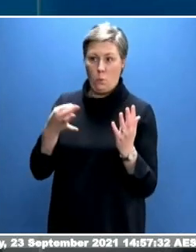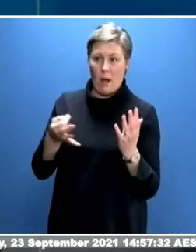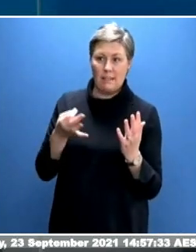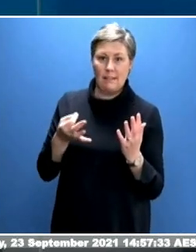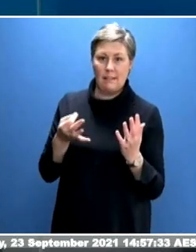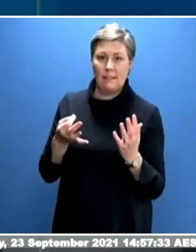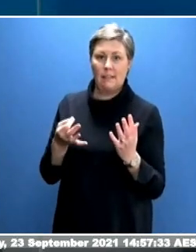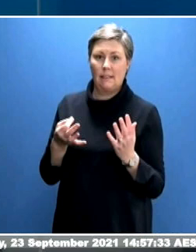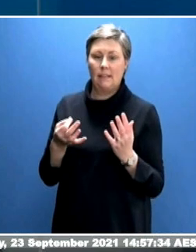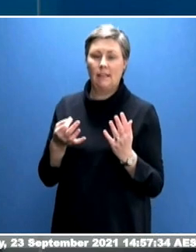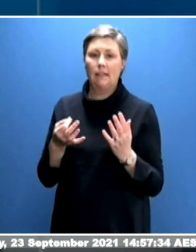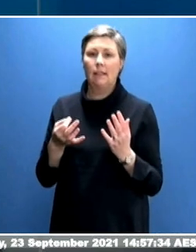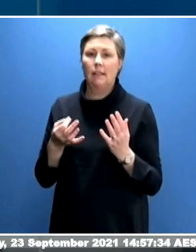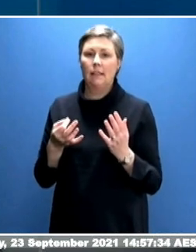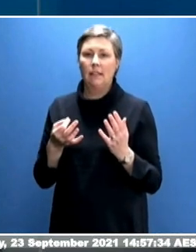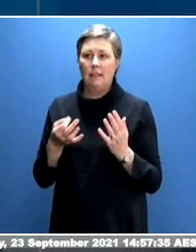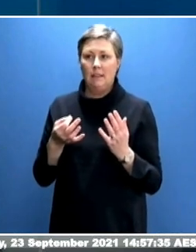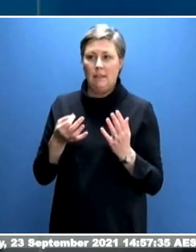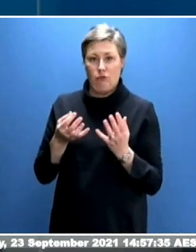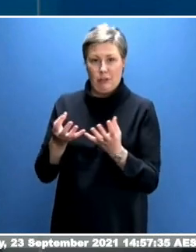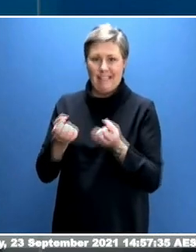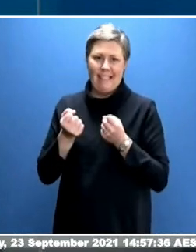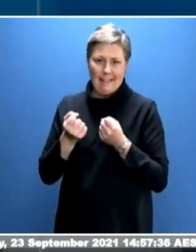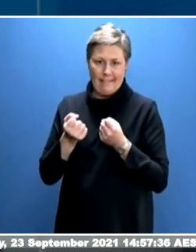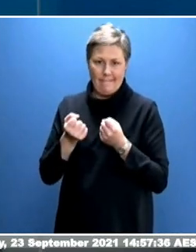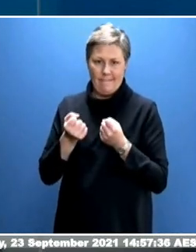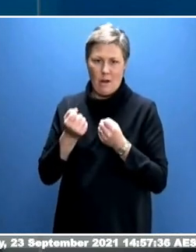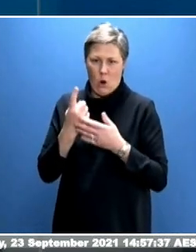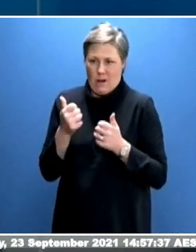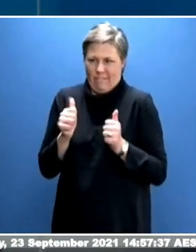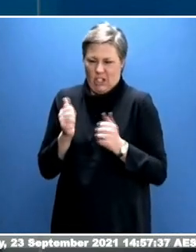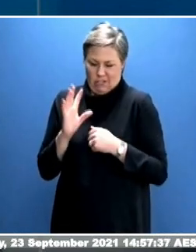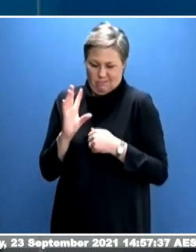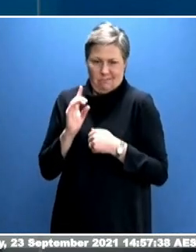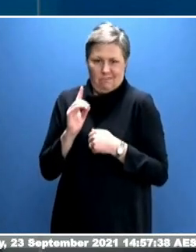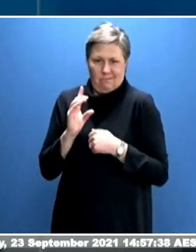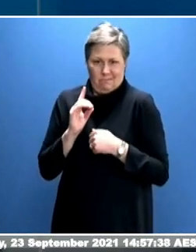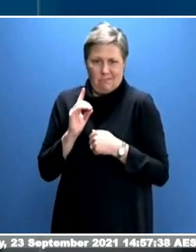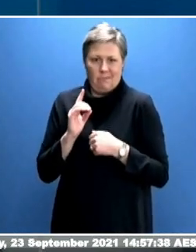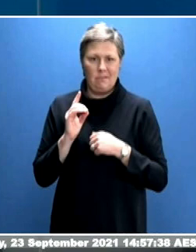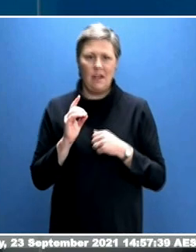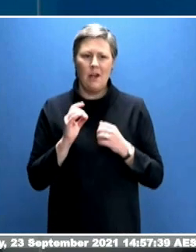has just been finalised in the last weeks. So with all of those factors in mind and also understanding that we absolutely